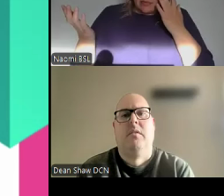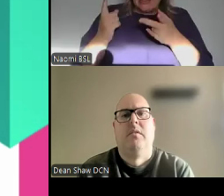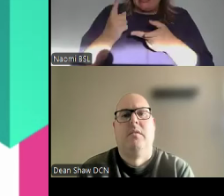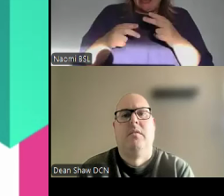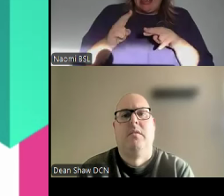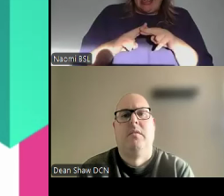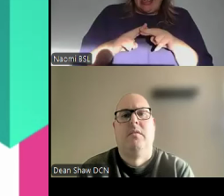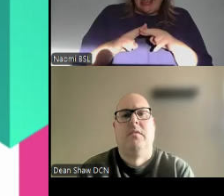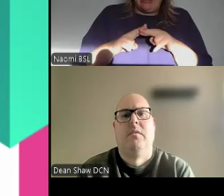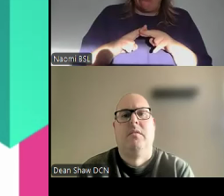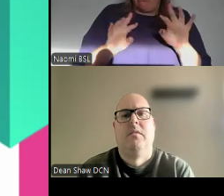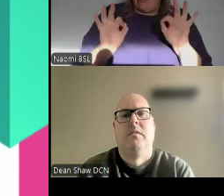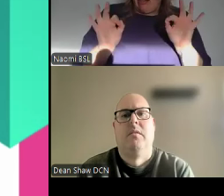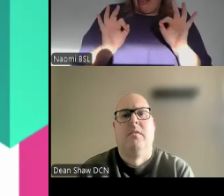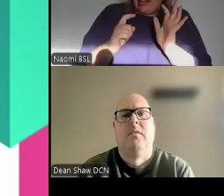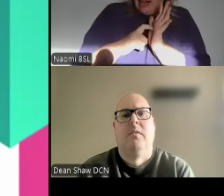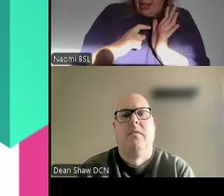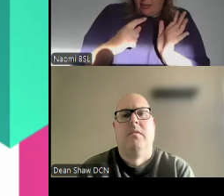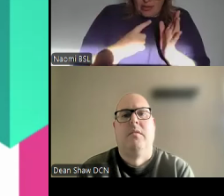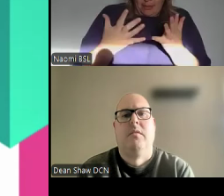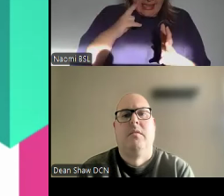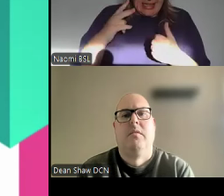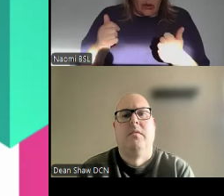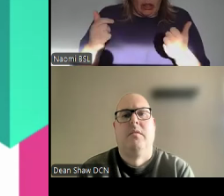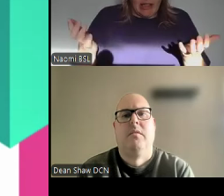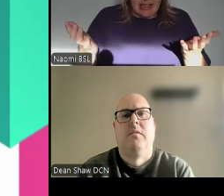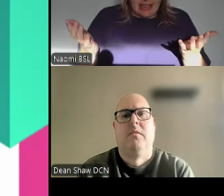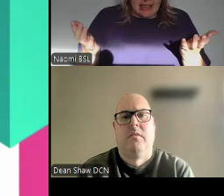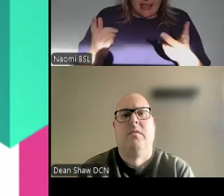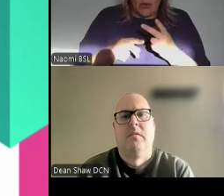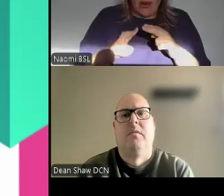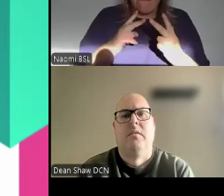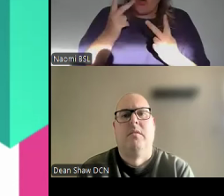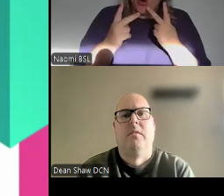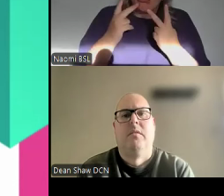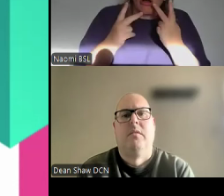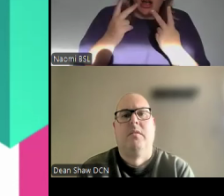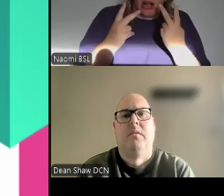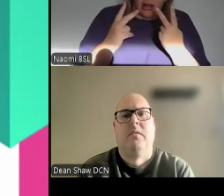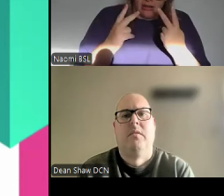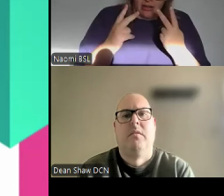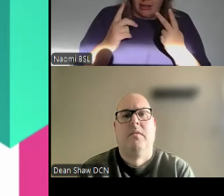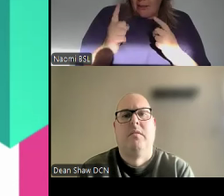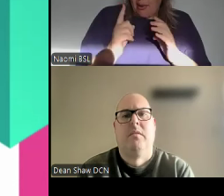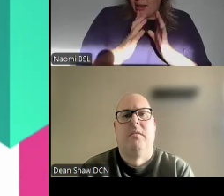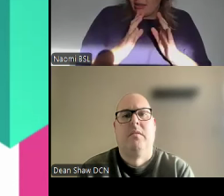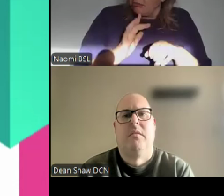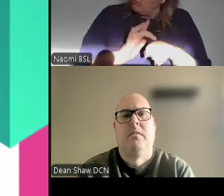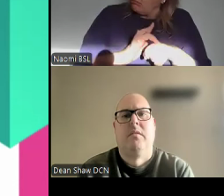and they've got longer runs, say, people who've not engaged with their opera emails, where you've got this time between each production